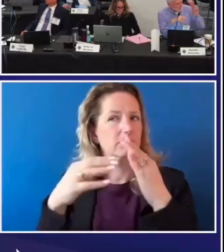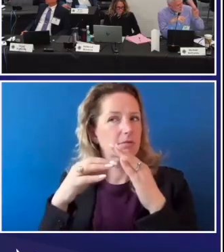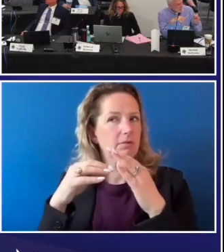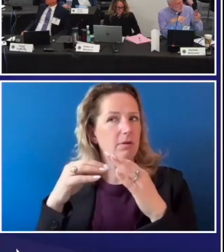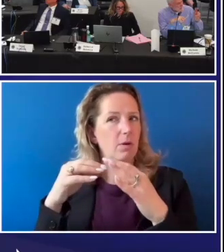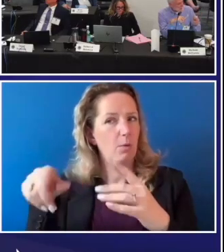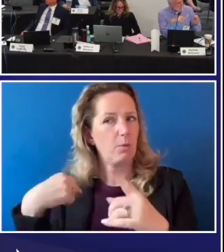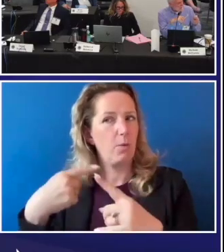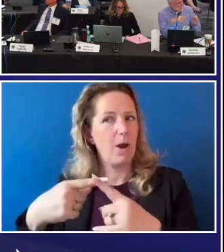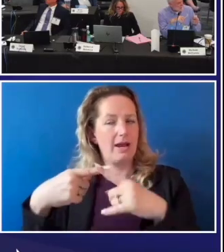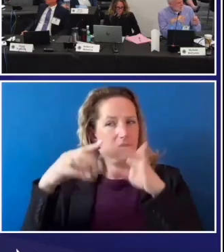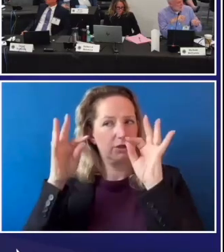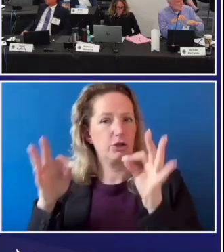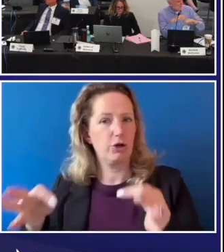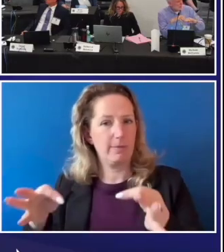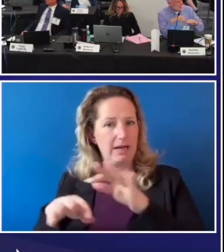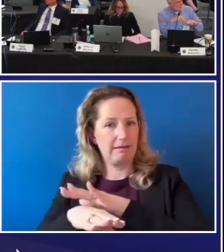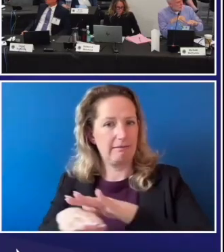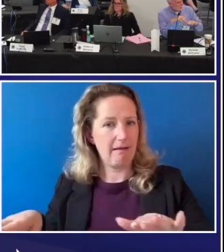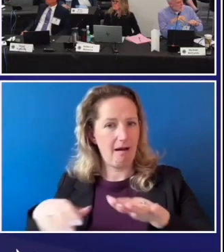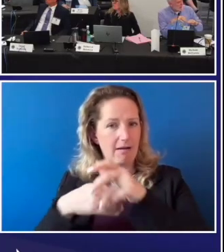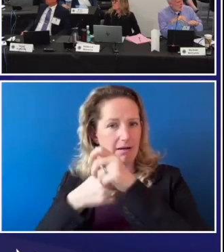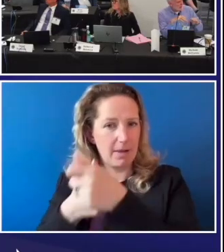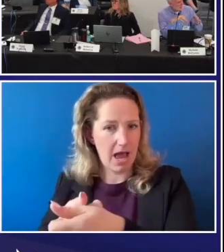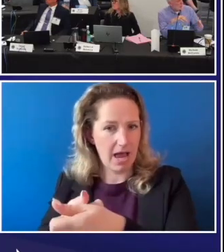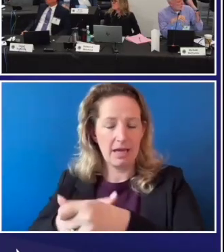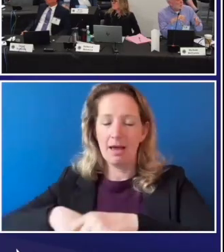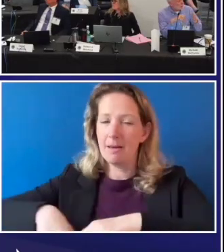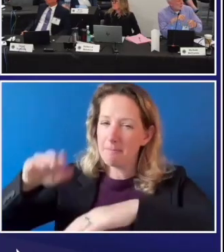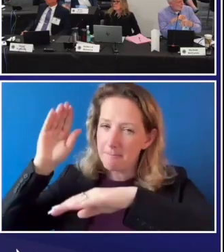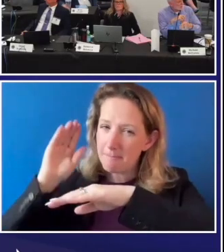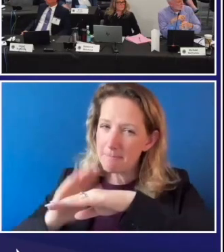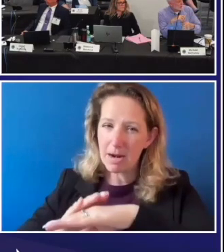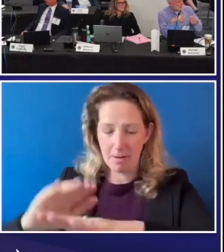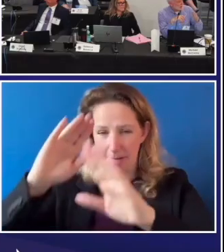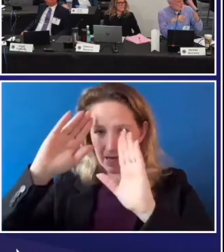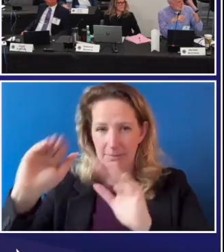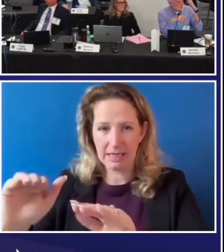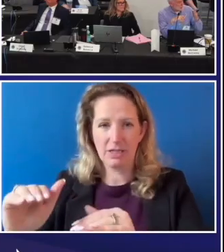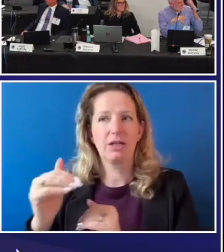the minimum expectation may not be that there would be a process of going from